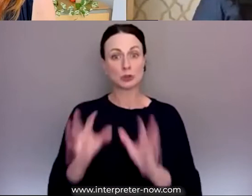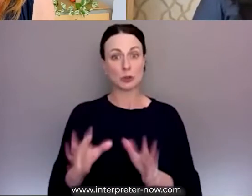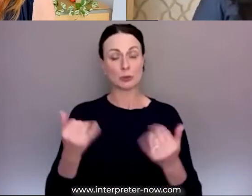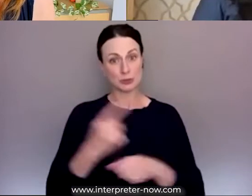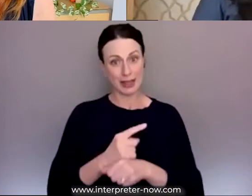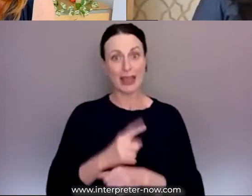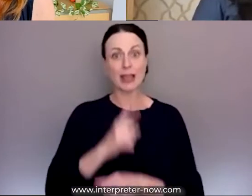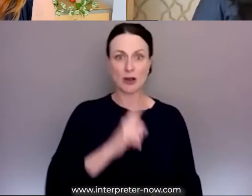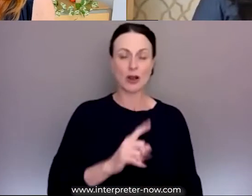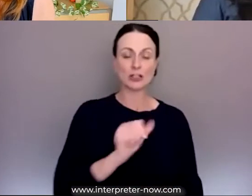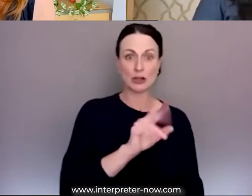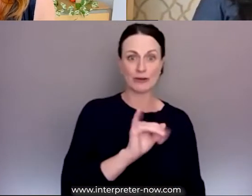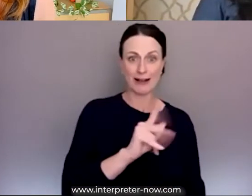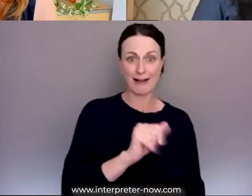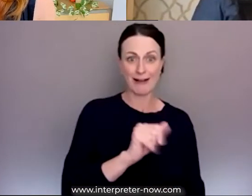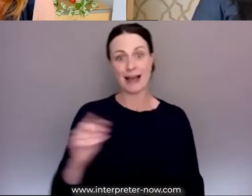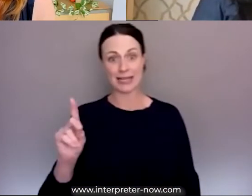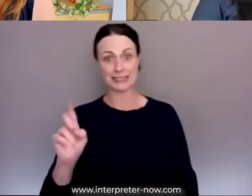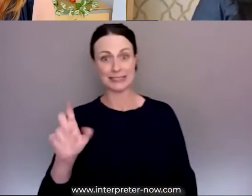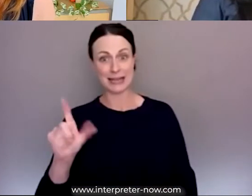Sarika and Delaine from Interpreter Now.